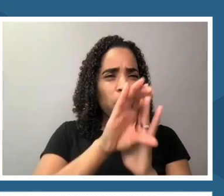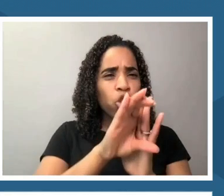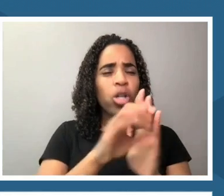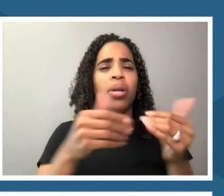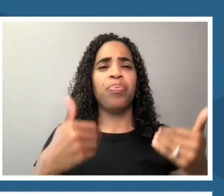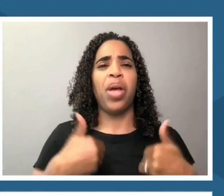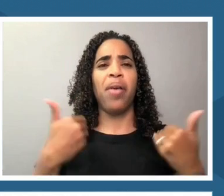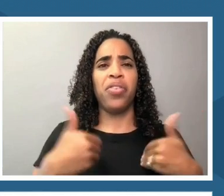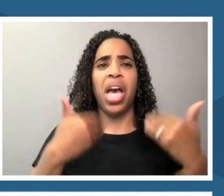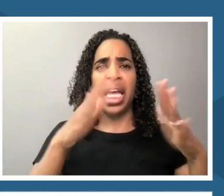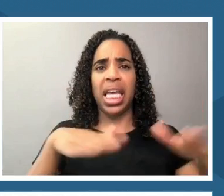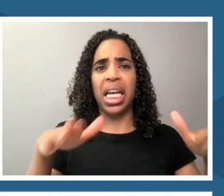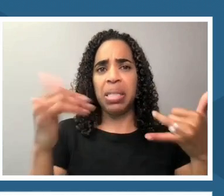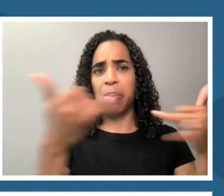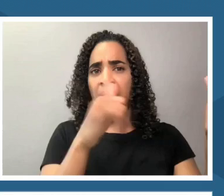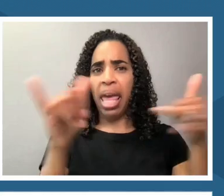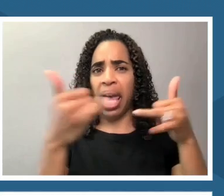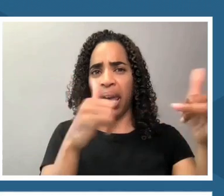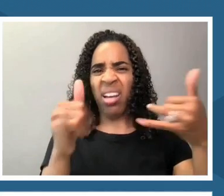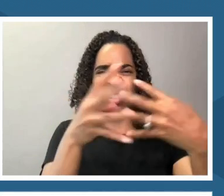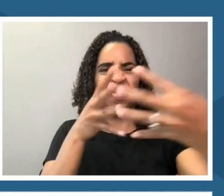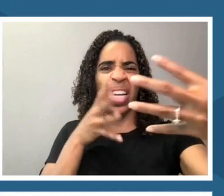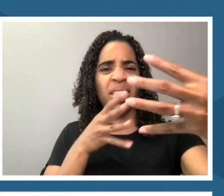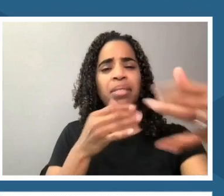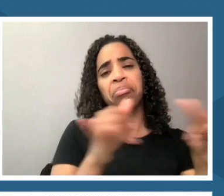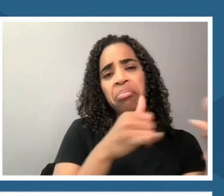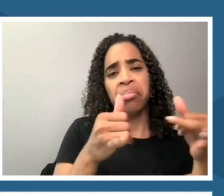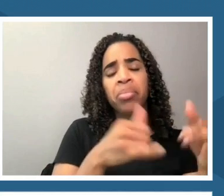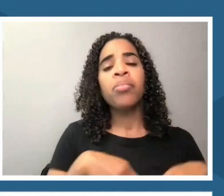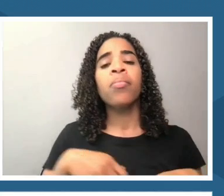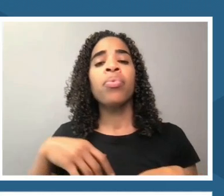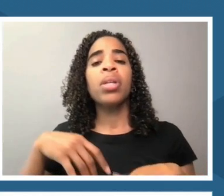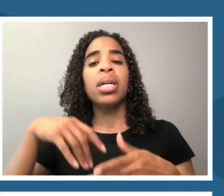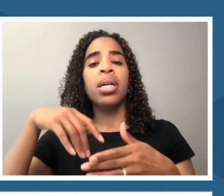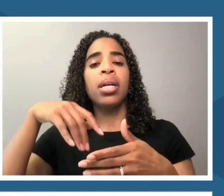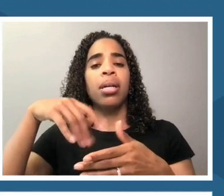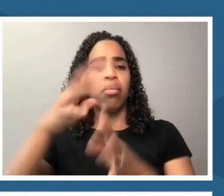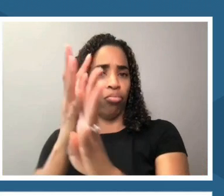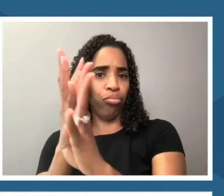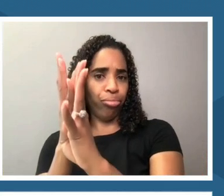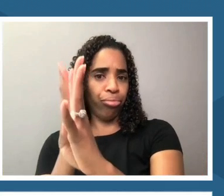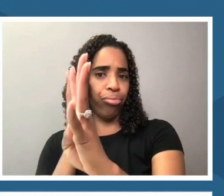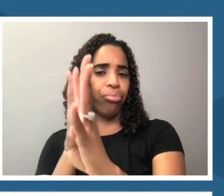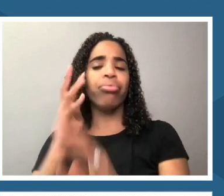behind a fence i also see people standing in line some people look like